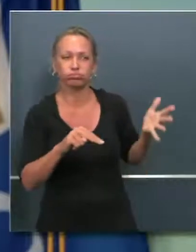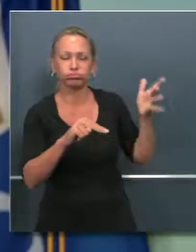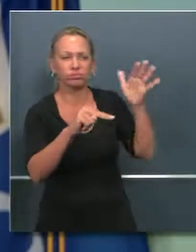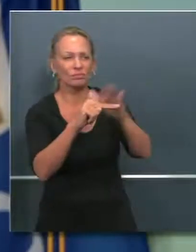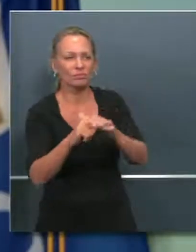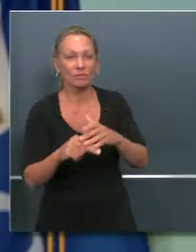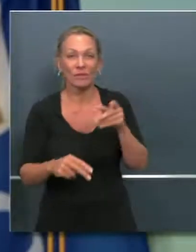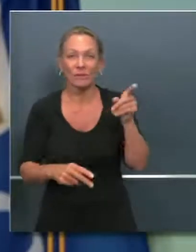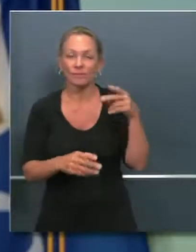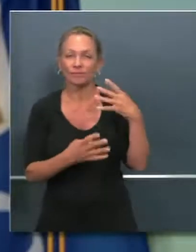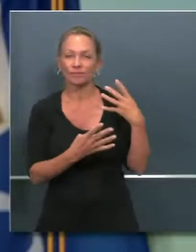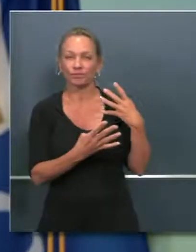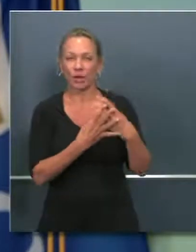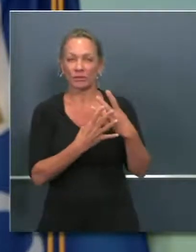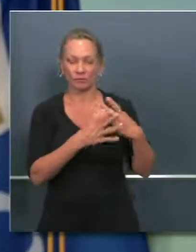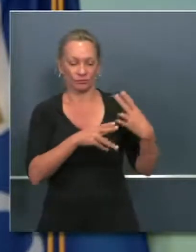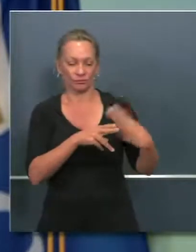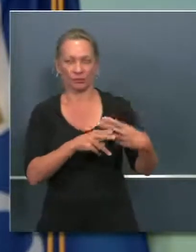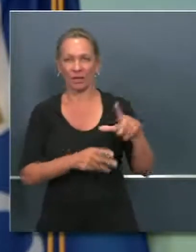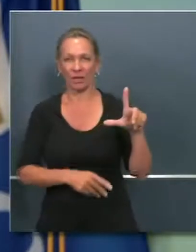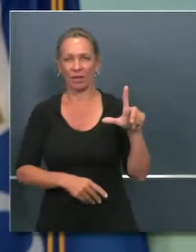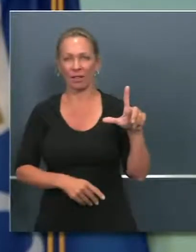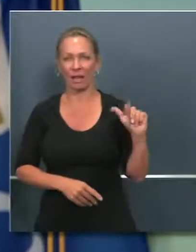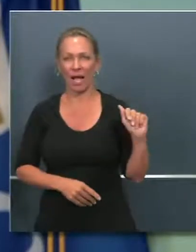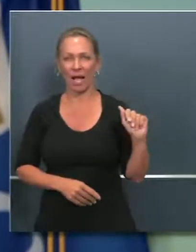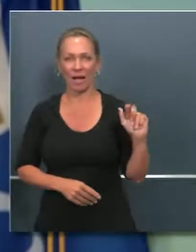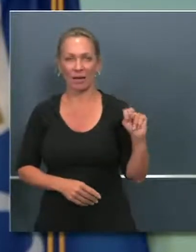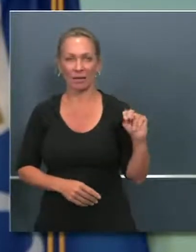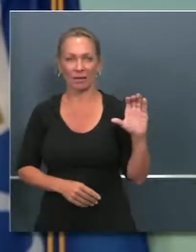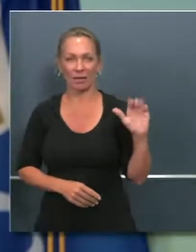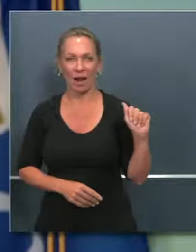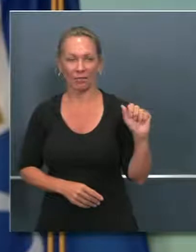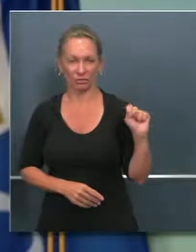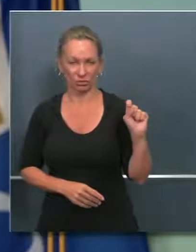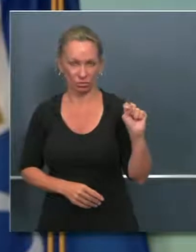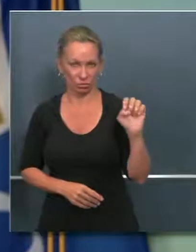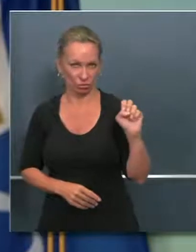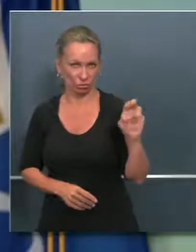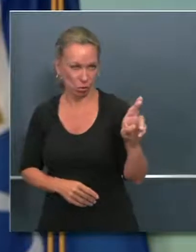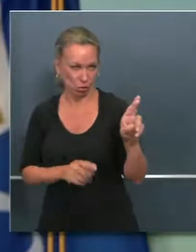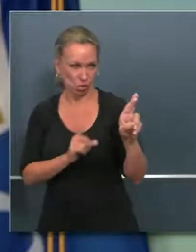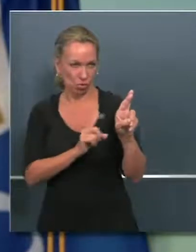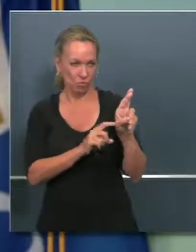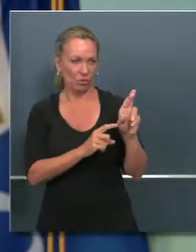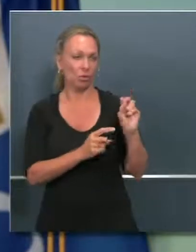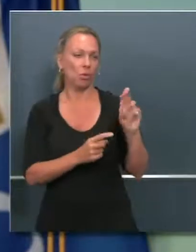of covin 19 in many of those prisons we're able to mitigate the spread and we've seen a deux munition